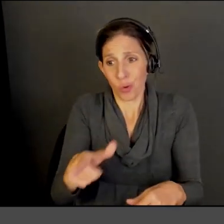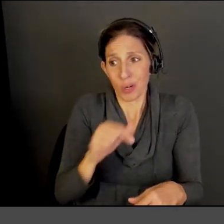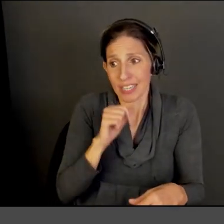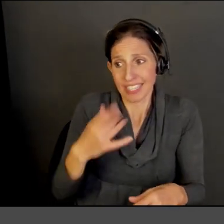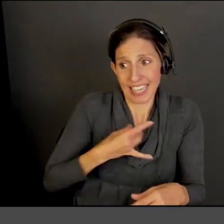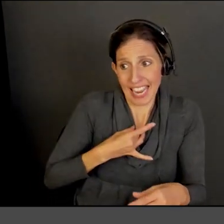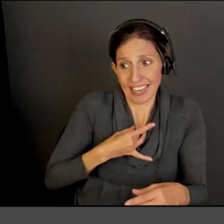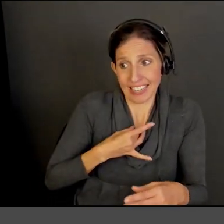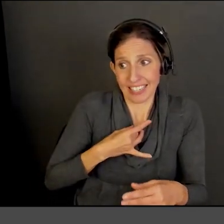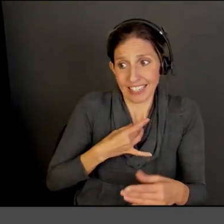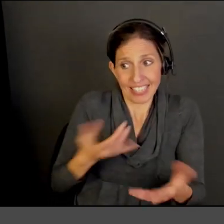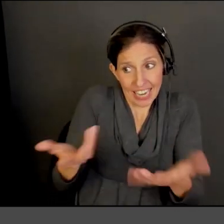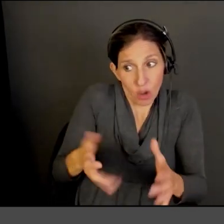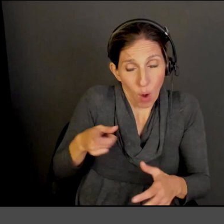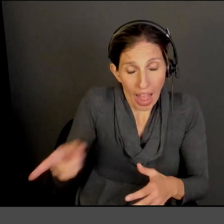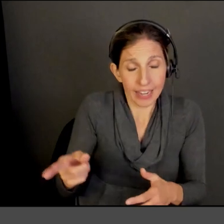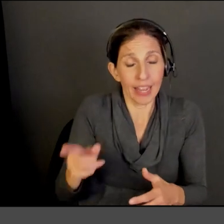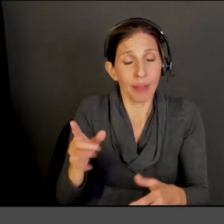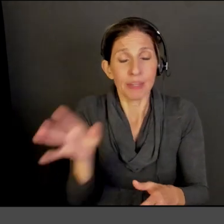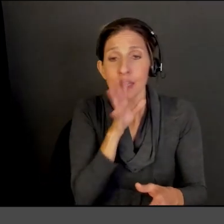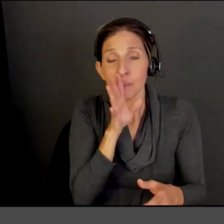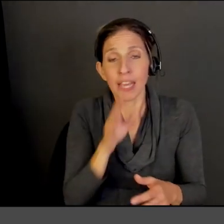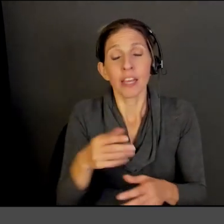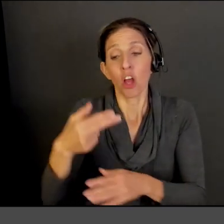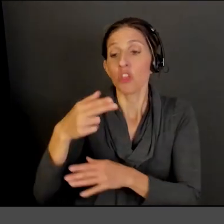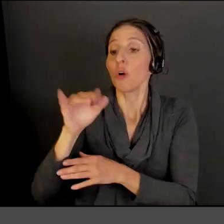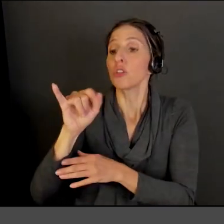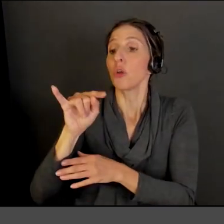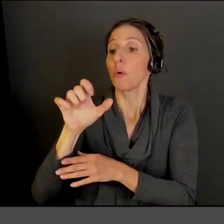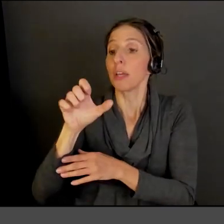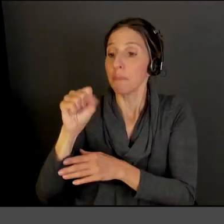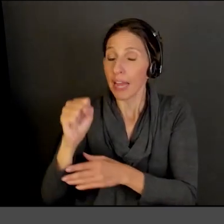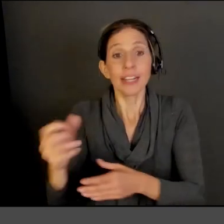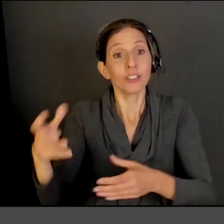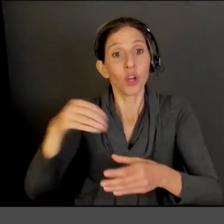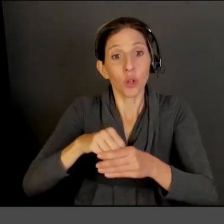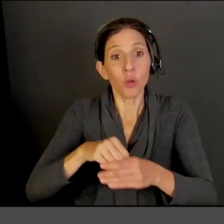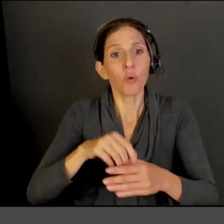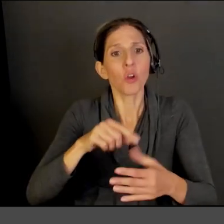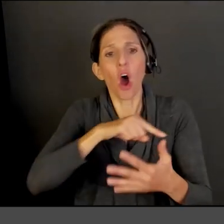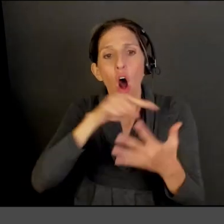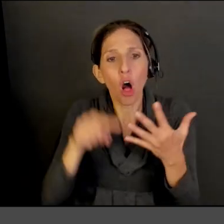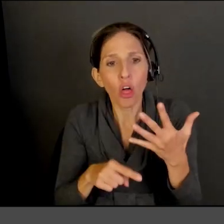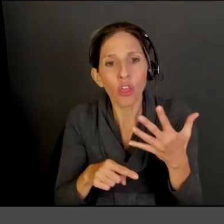ALL THOSE FORCES BY MANY PEOPLES. AND THE STUDY OF THOSE MATERIALS